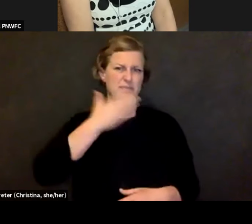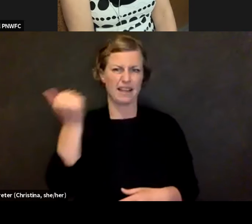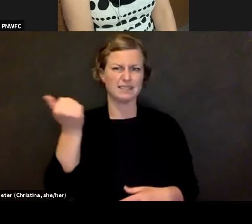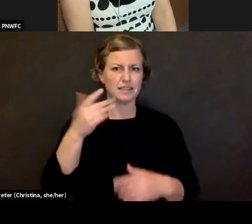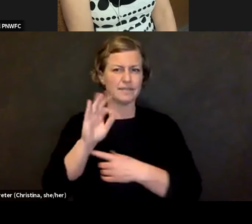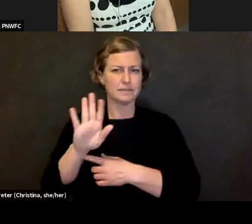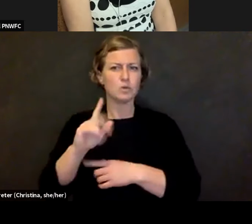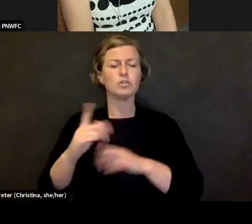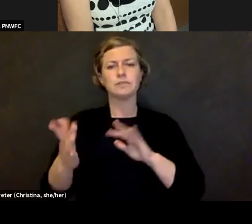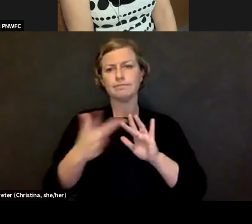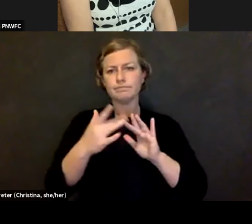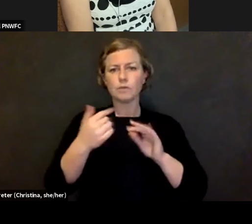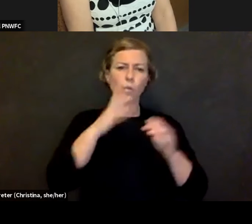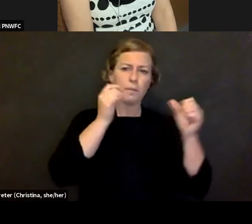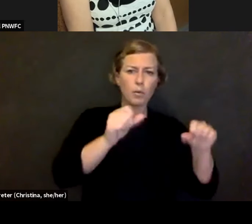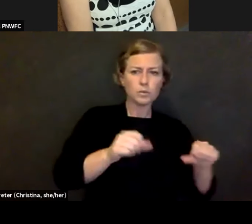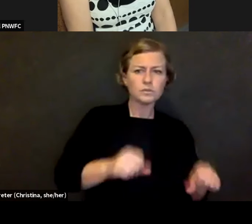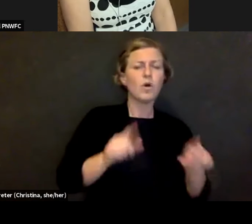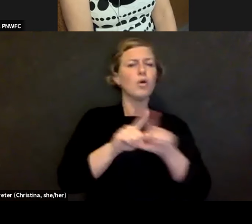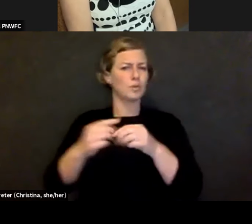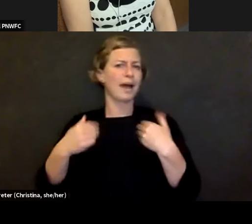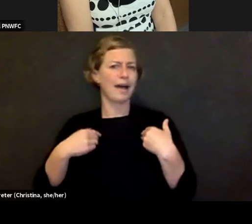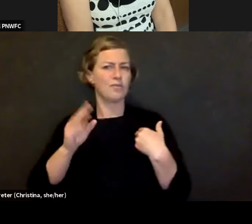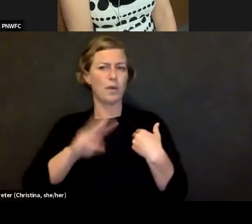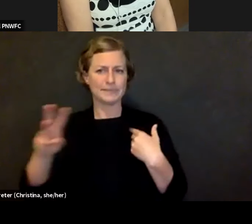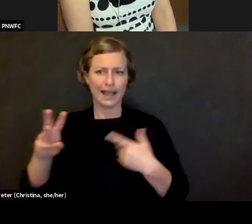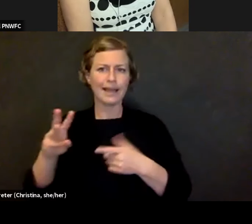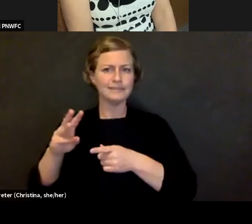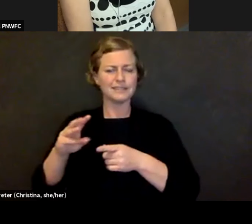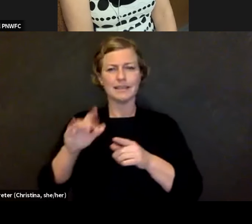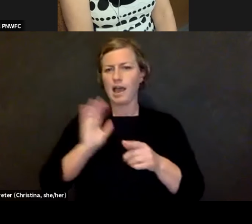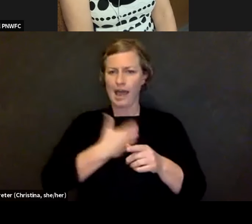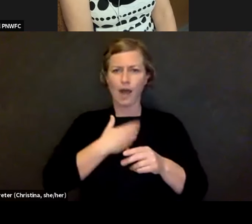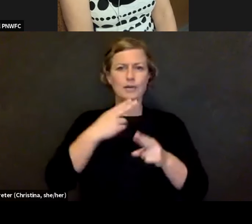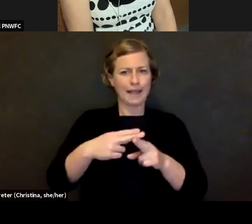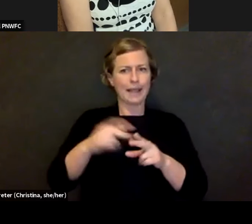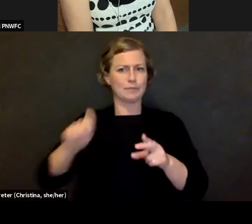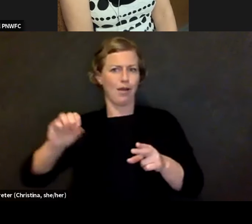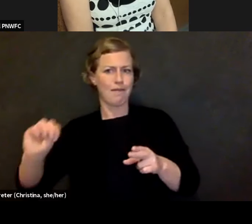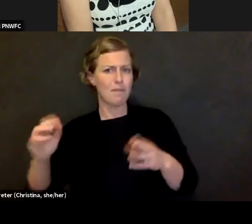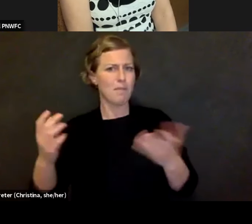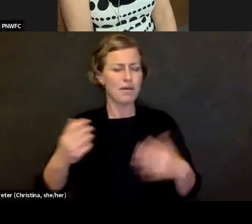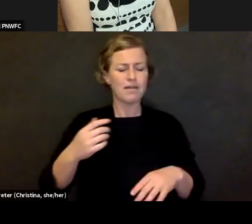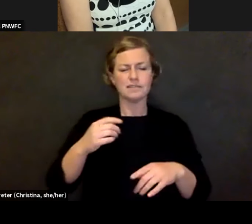is facebook. It's central Oregon peace keepers on facebook. That's where you'll see a lot of our posts. We also have a